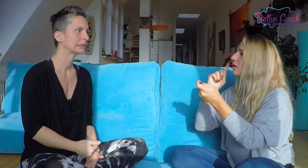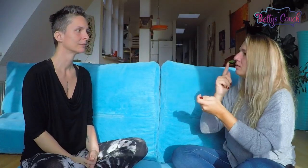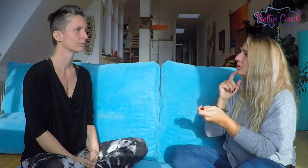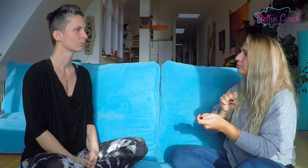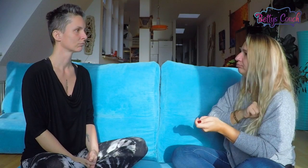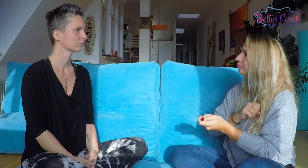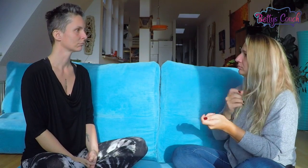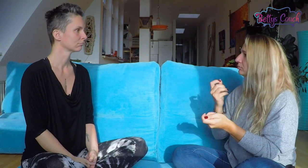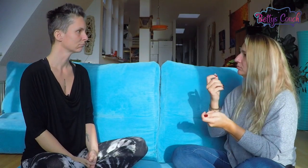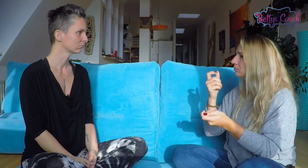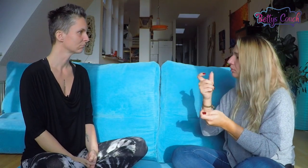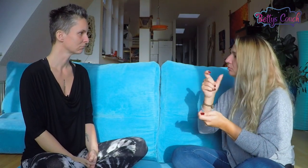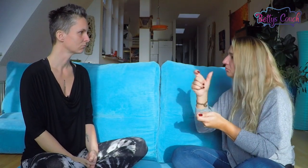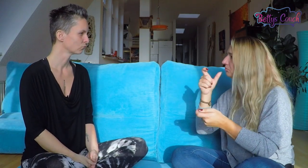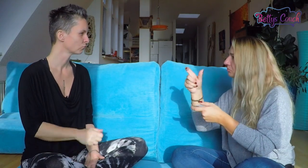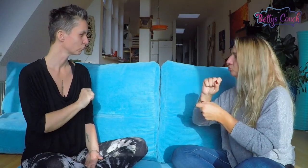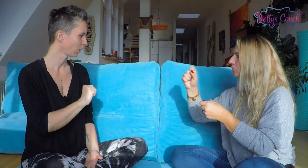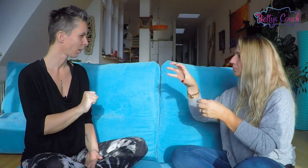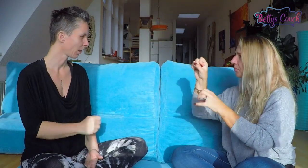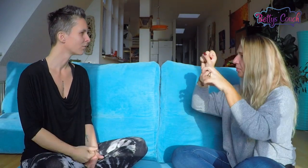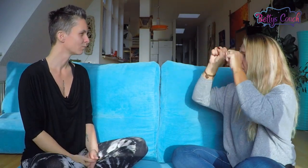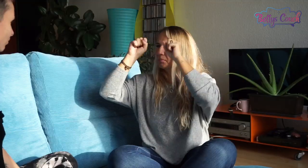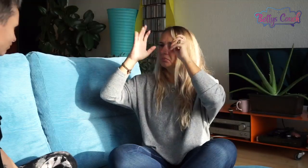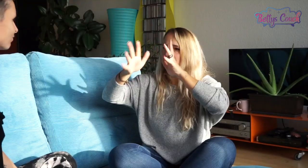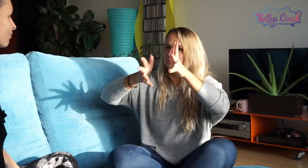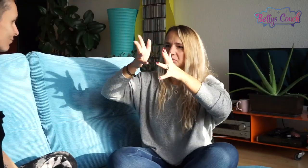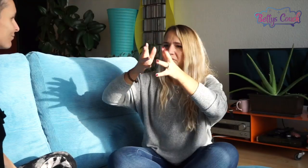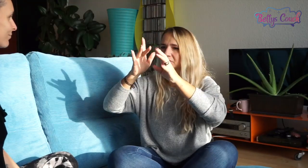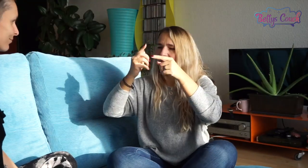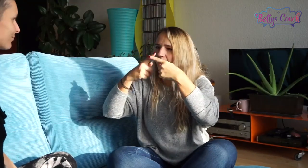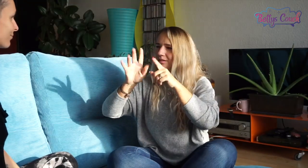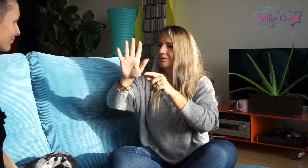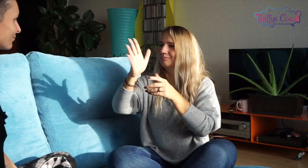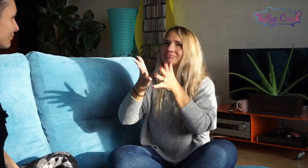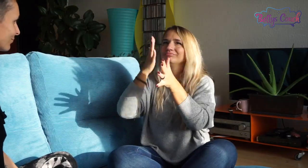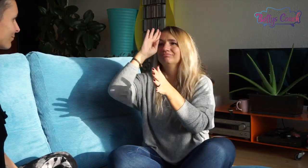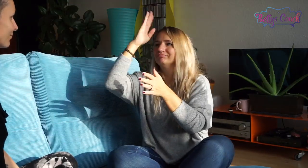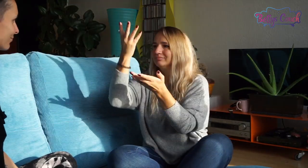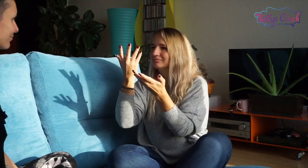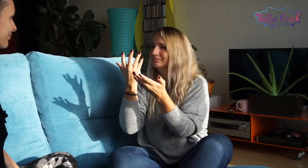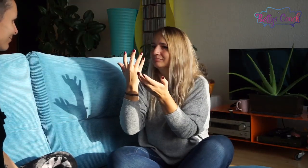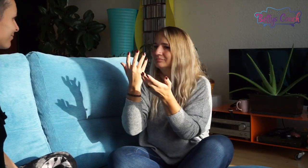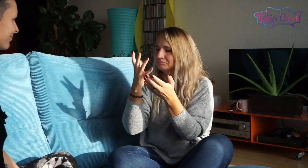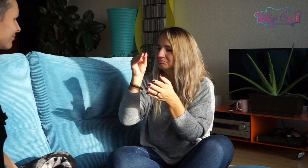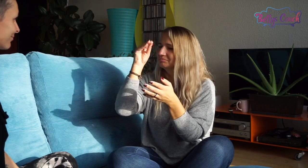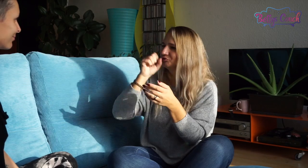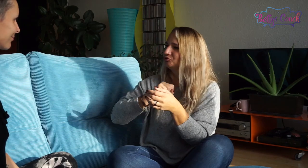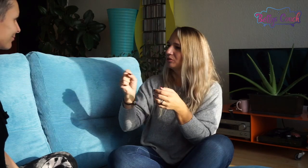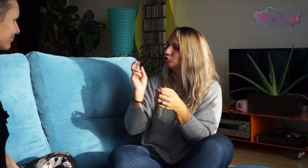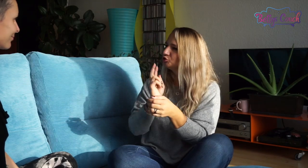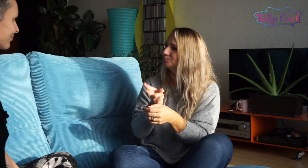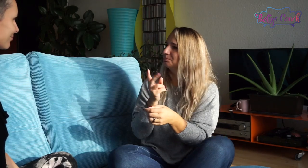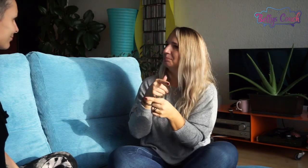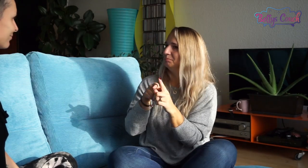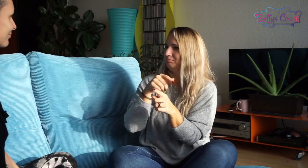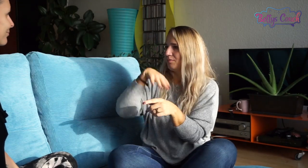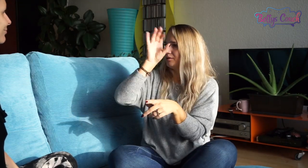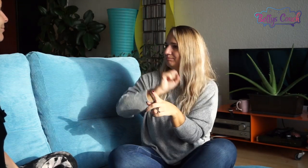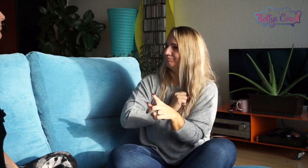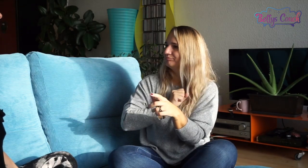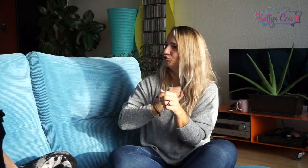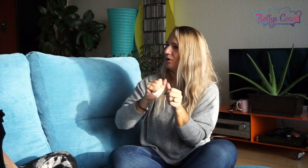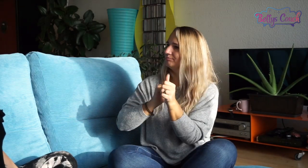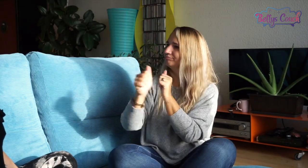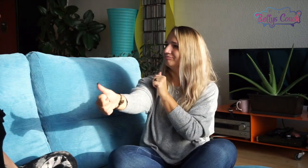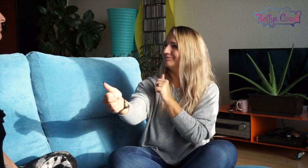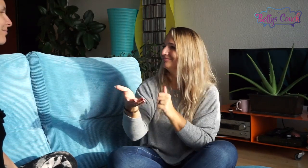As a deaf person, we can grasp language much faster & are one step ahead.